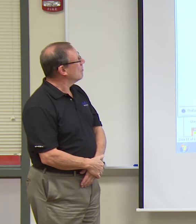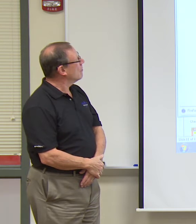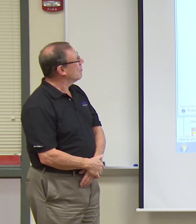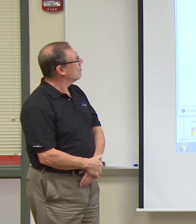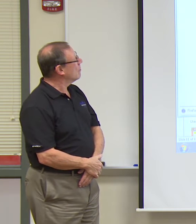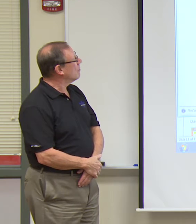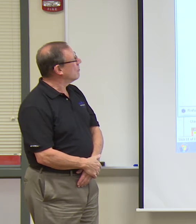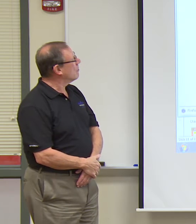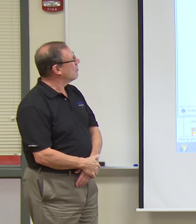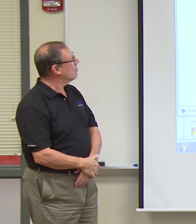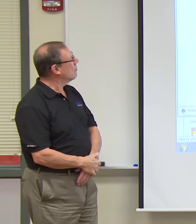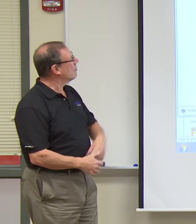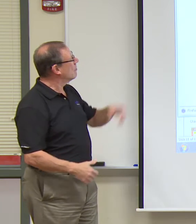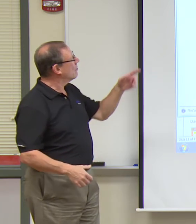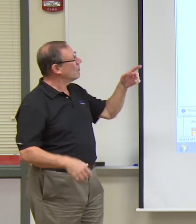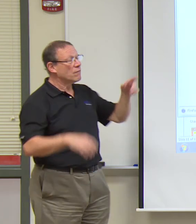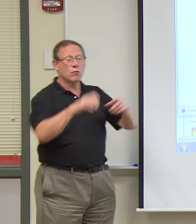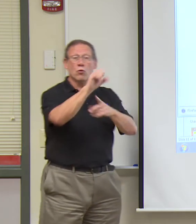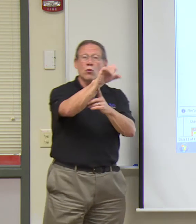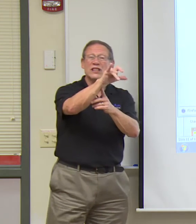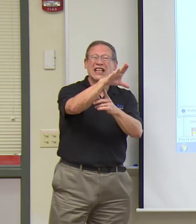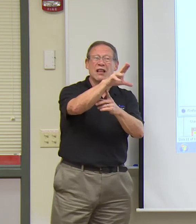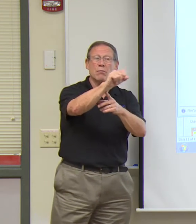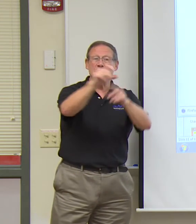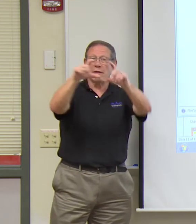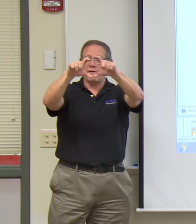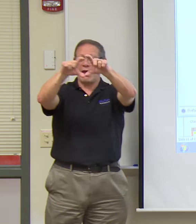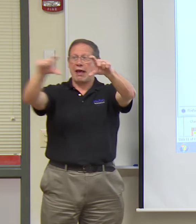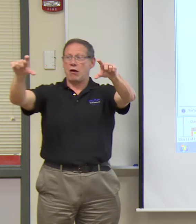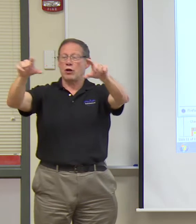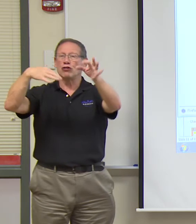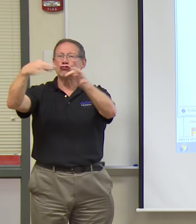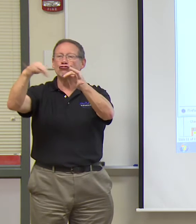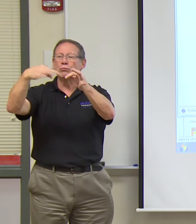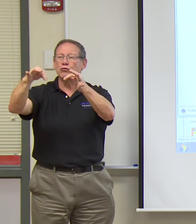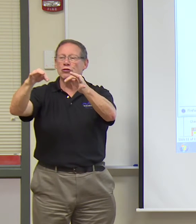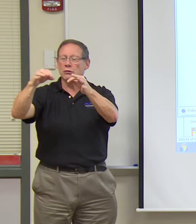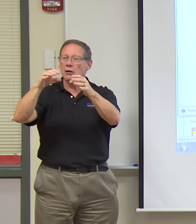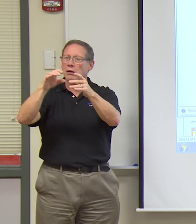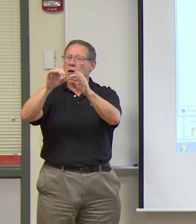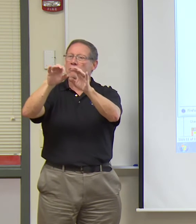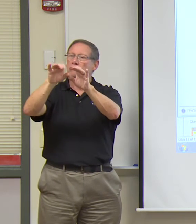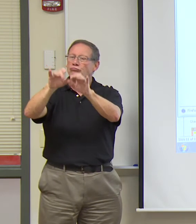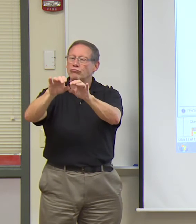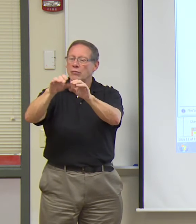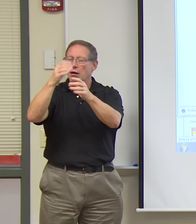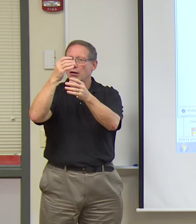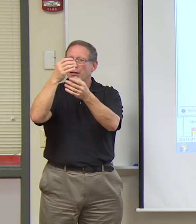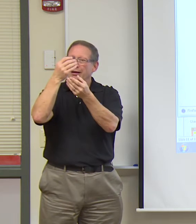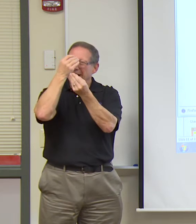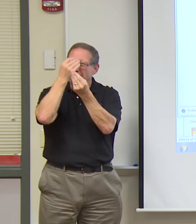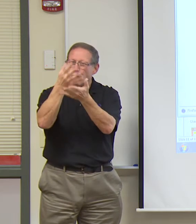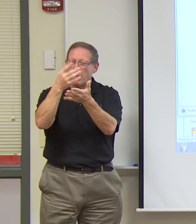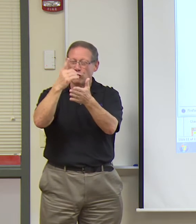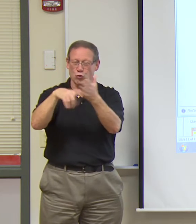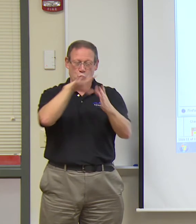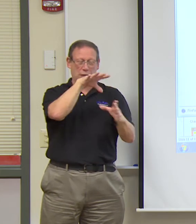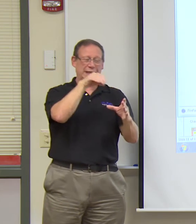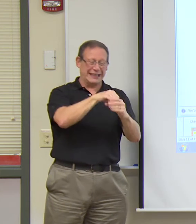that you can use to put information about what's in that module. The thing to remember that,